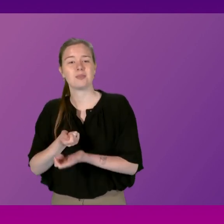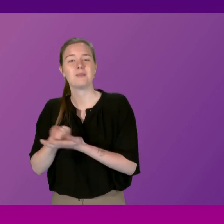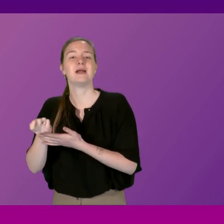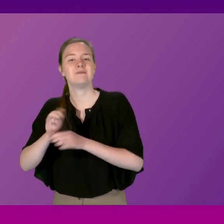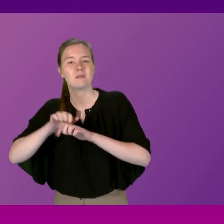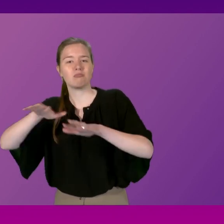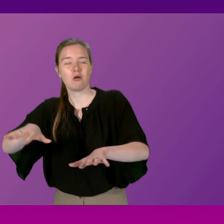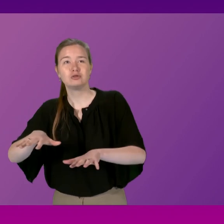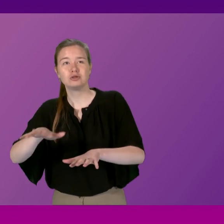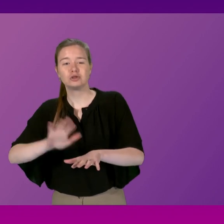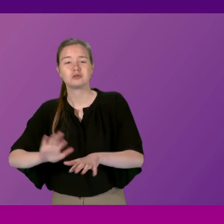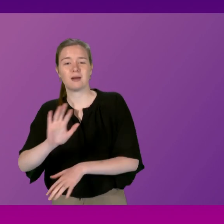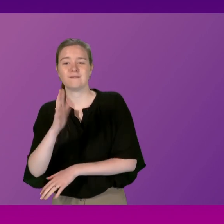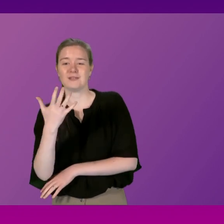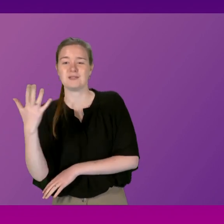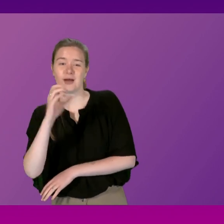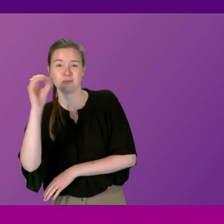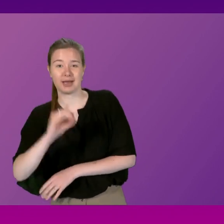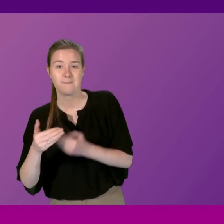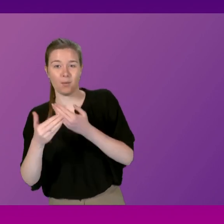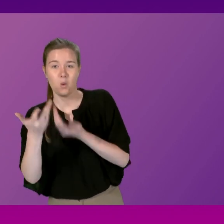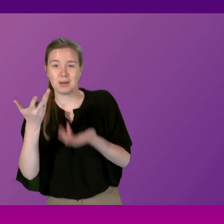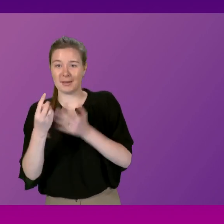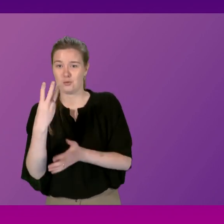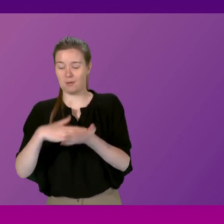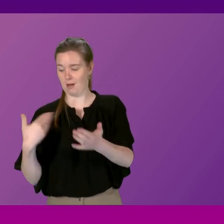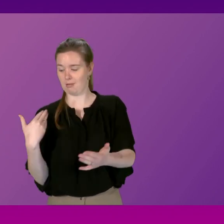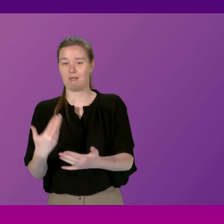which was almost 55 per cent more applications than in the previous three months.